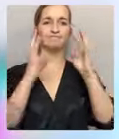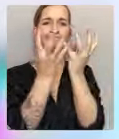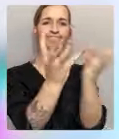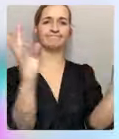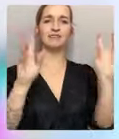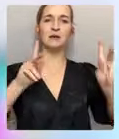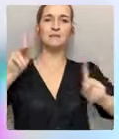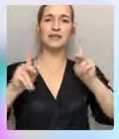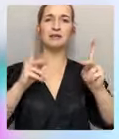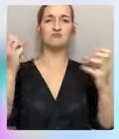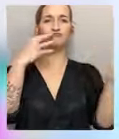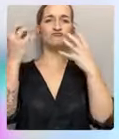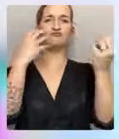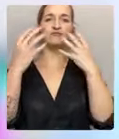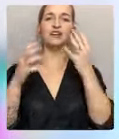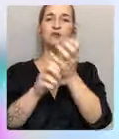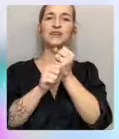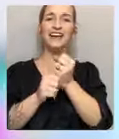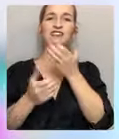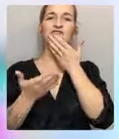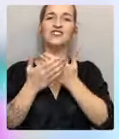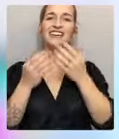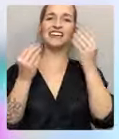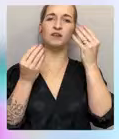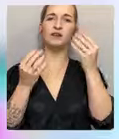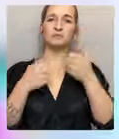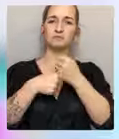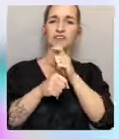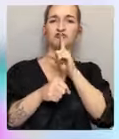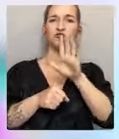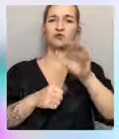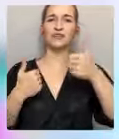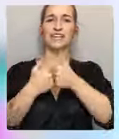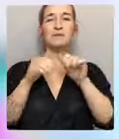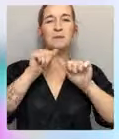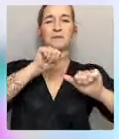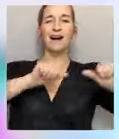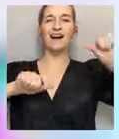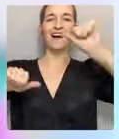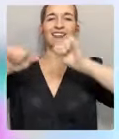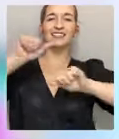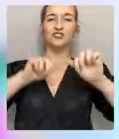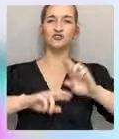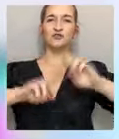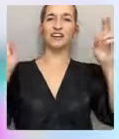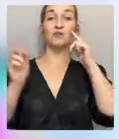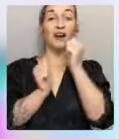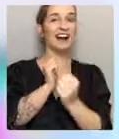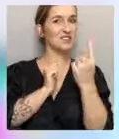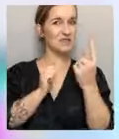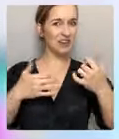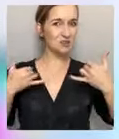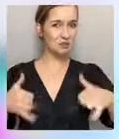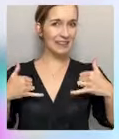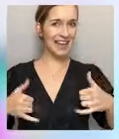to get the information that you need about making sure your game is polished and ready for everybody to play.